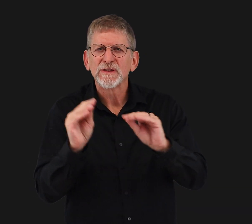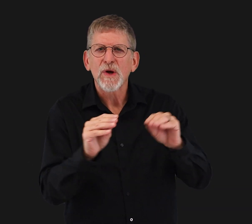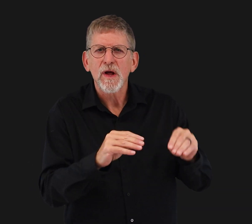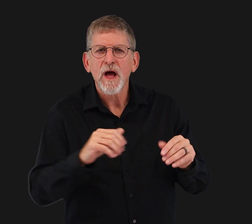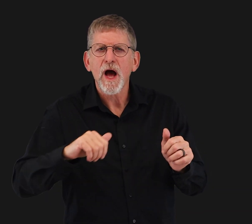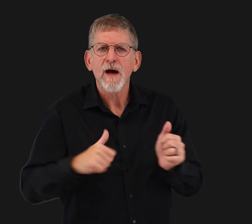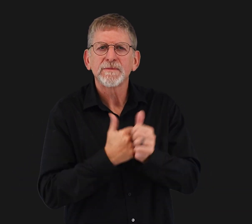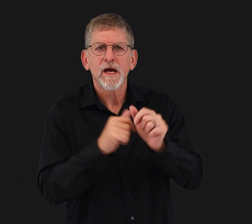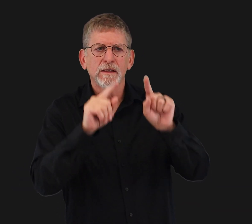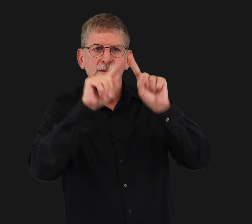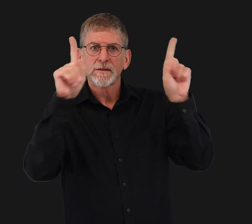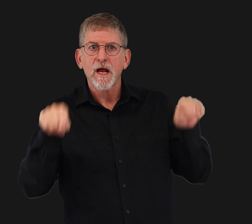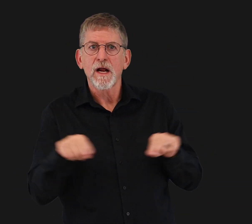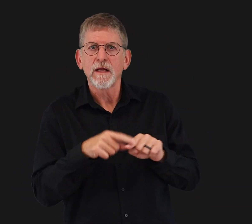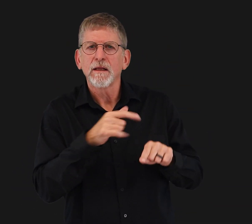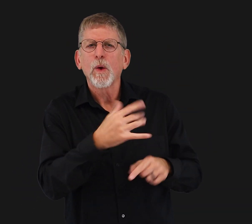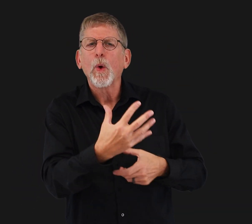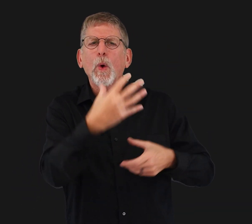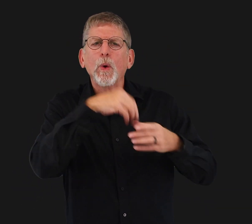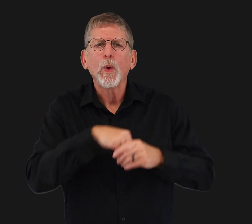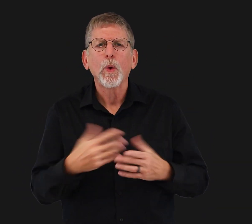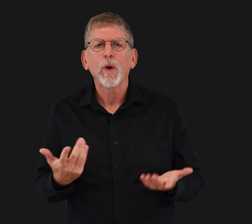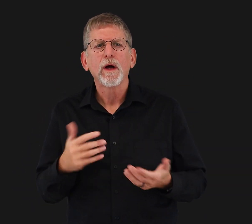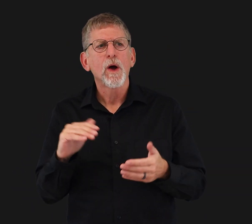◦ We installed updated signage including: